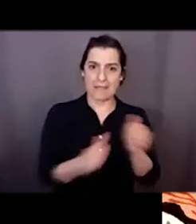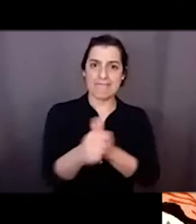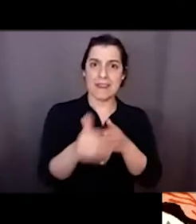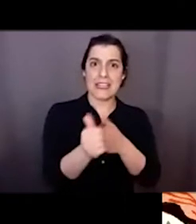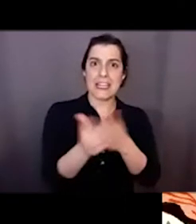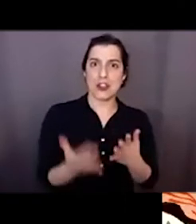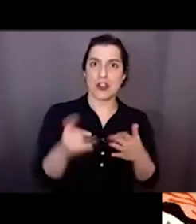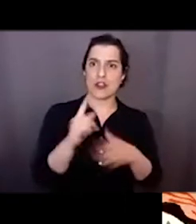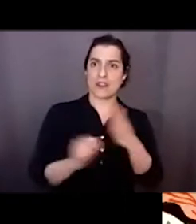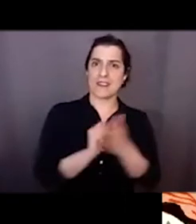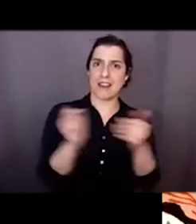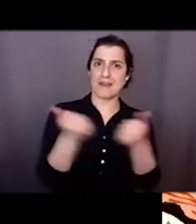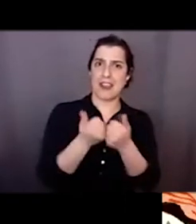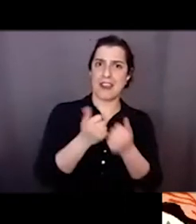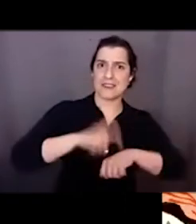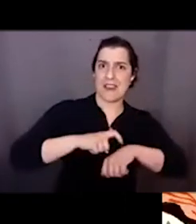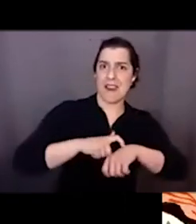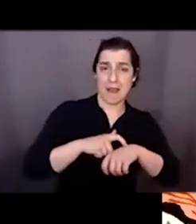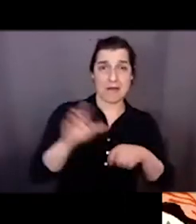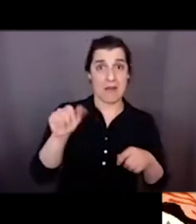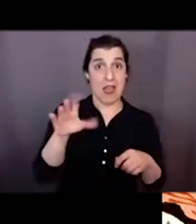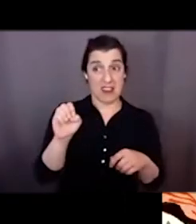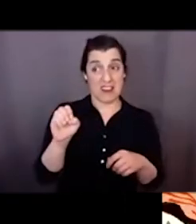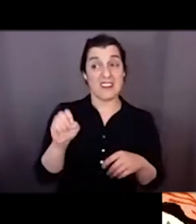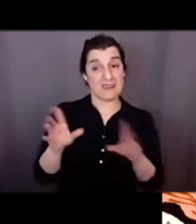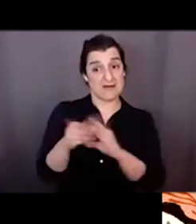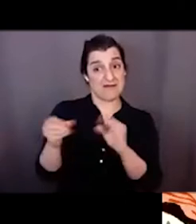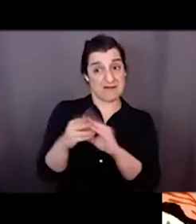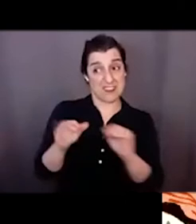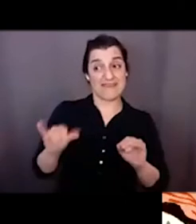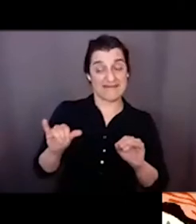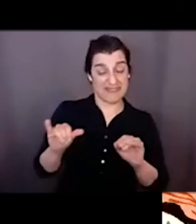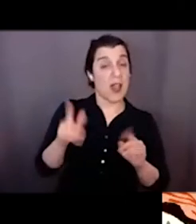And Alice reminds us all that people with disabilities because of our resilience,